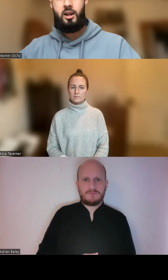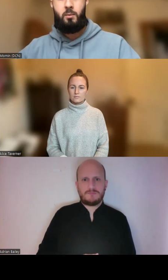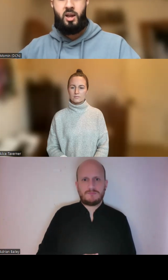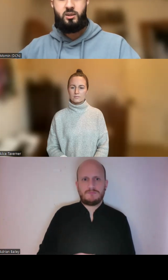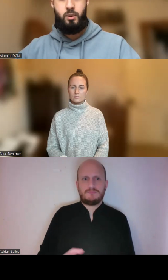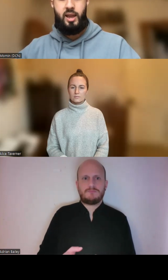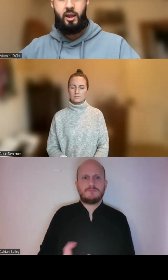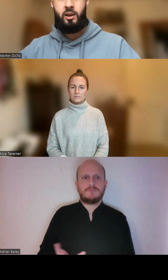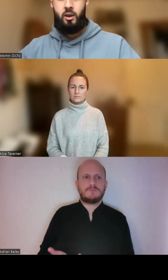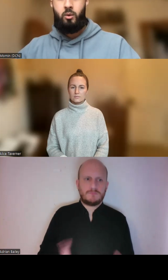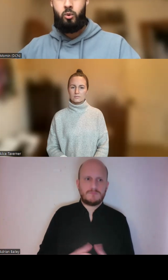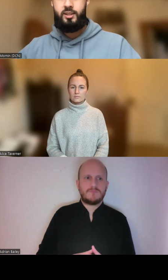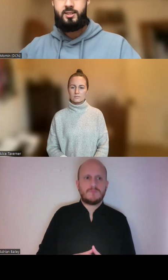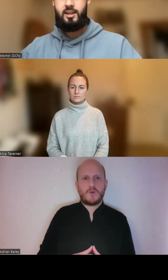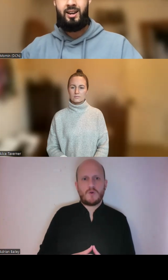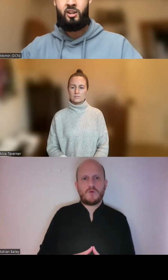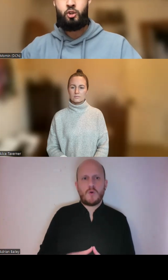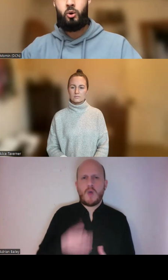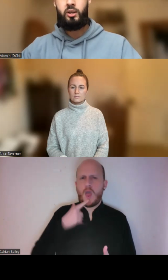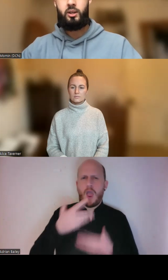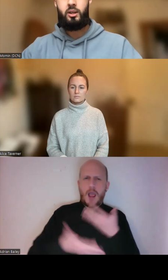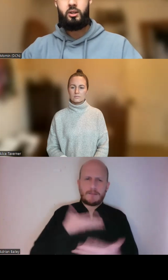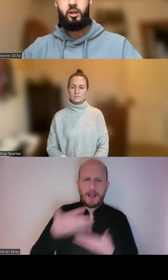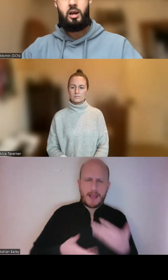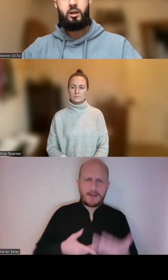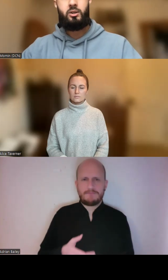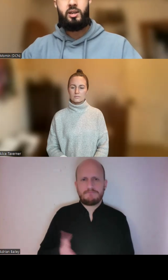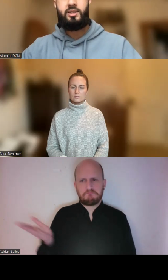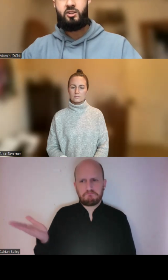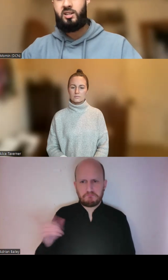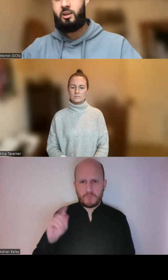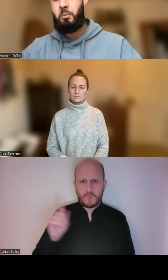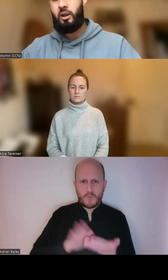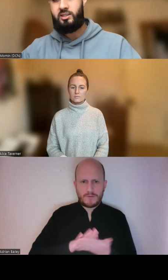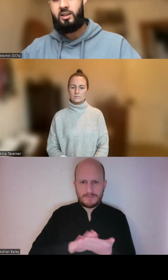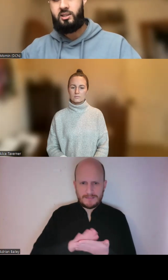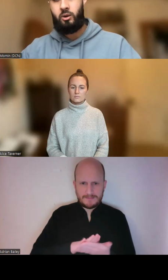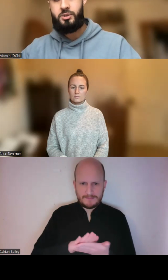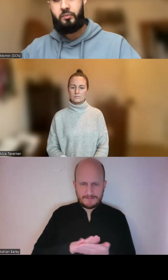Let me explain what this slide is showing because it's not as simple as it looks.